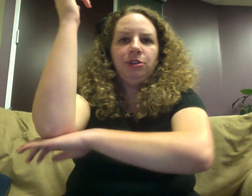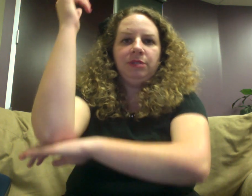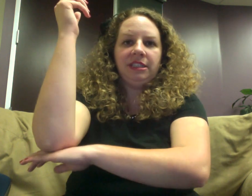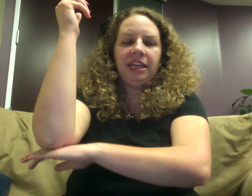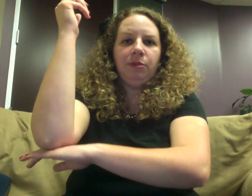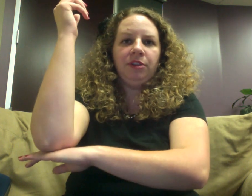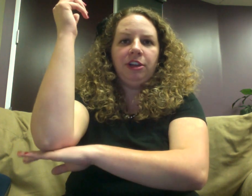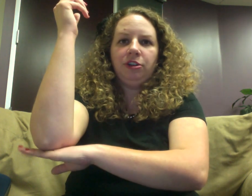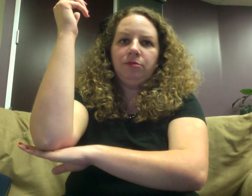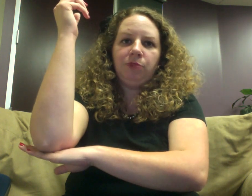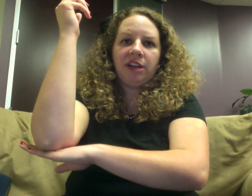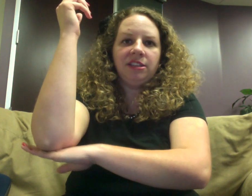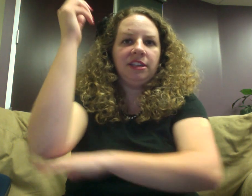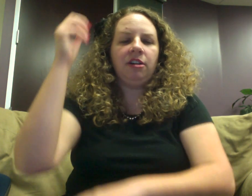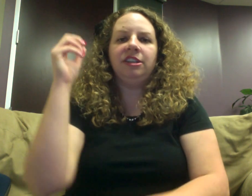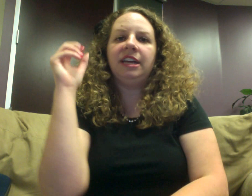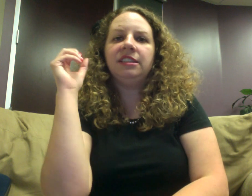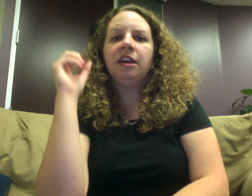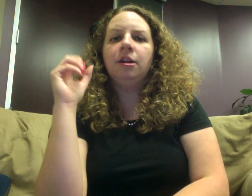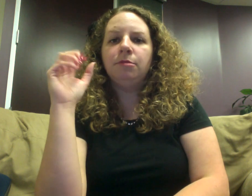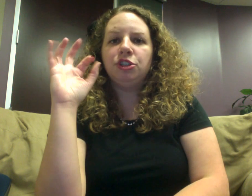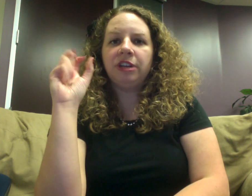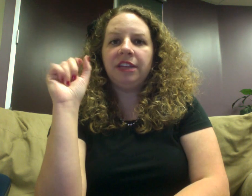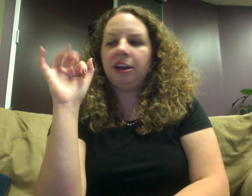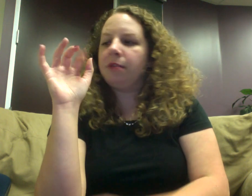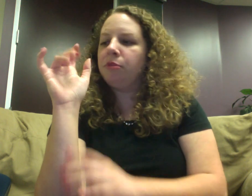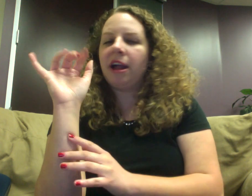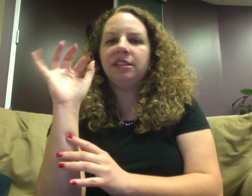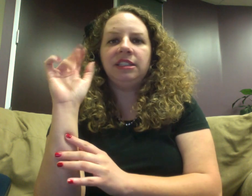could use a table that you're practicing on, or a desk. Put your hand there and practice